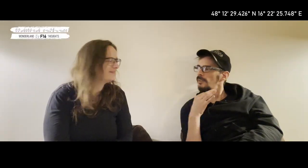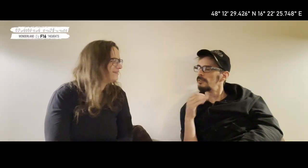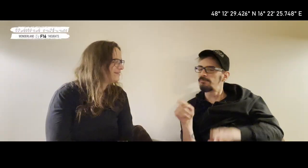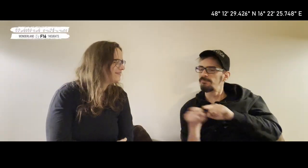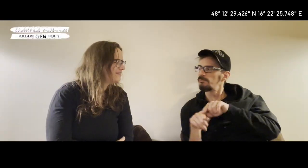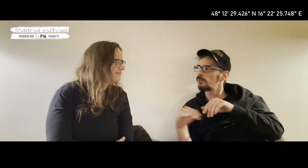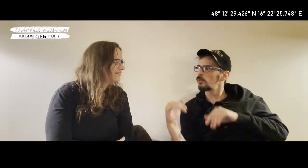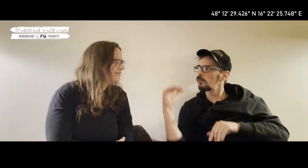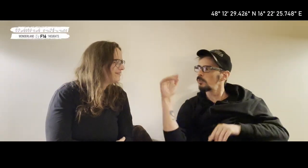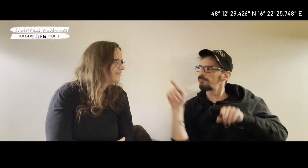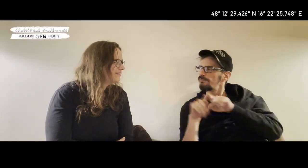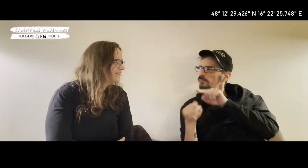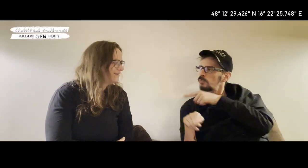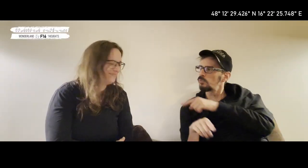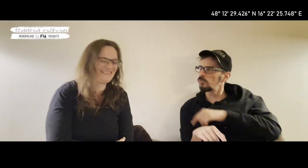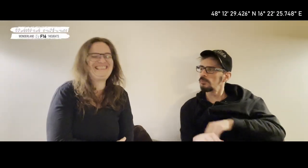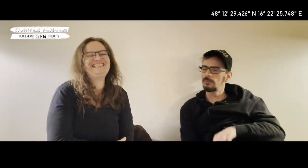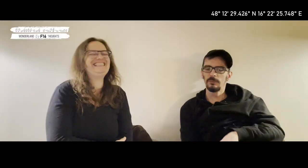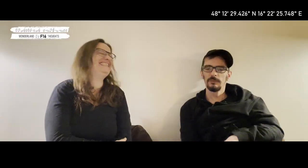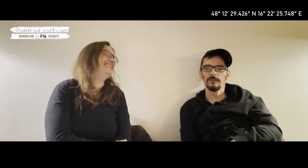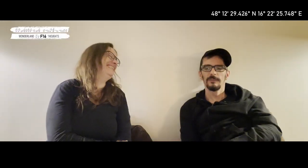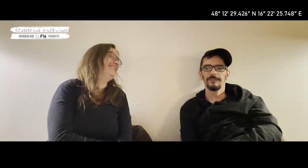I have a question: Is she as tall as you?